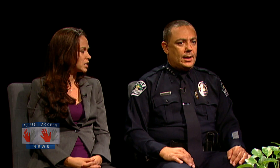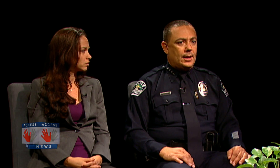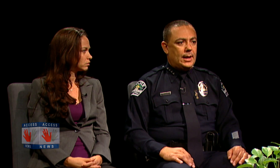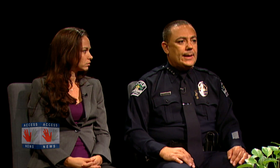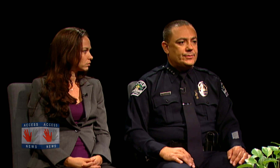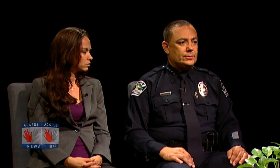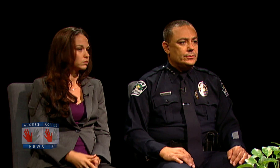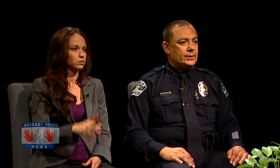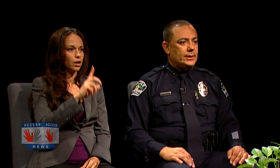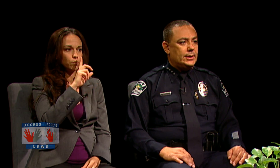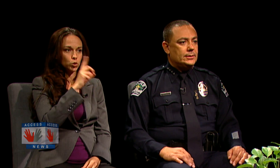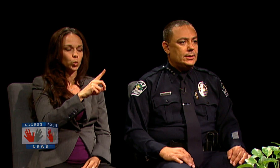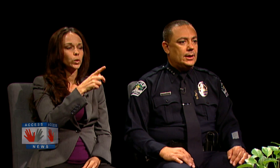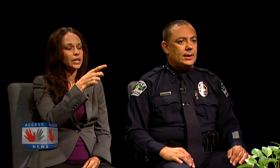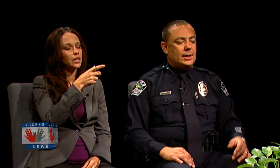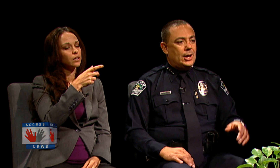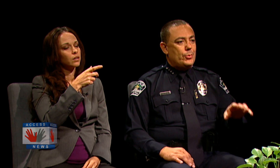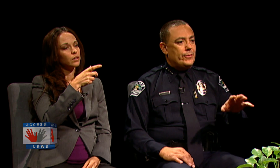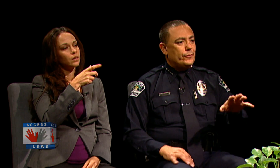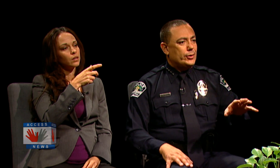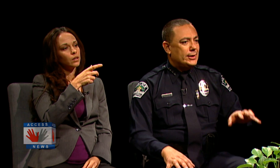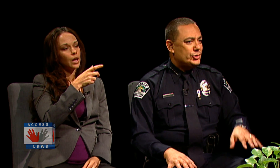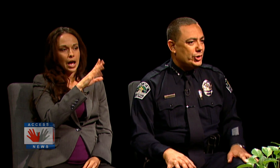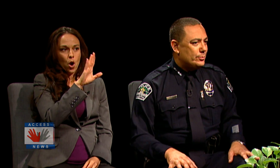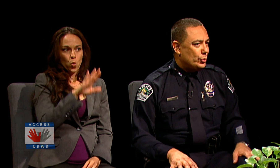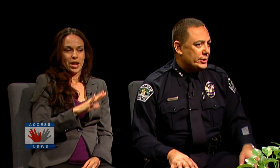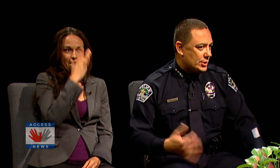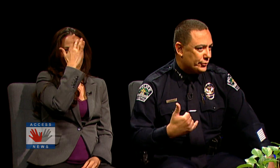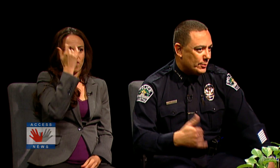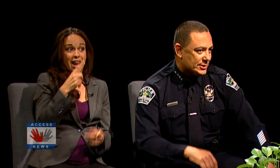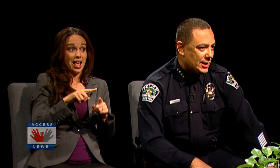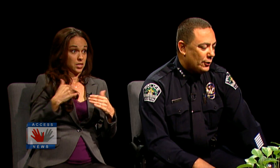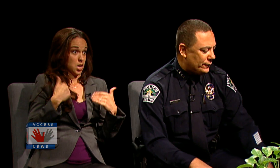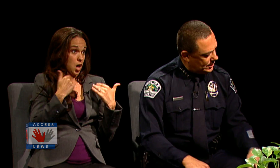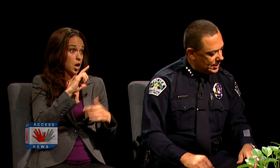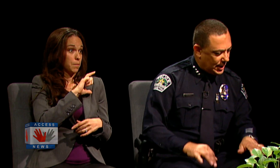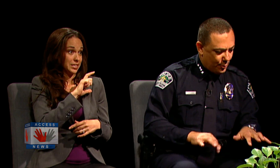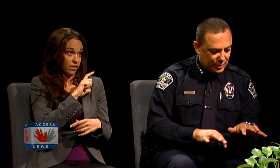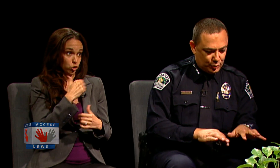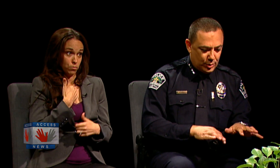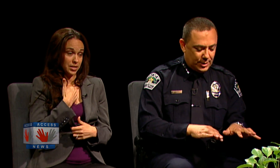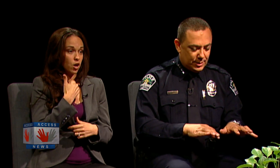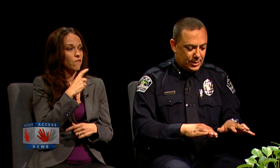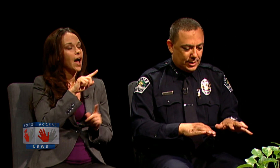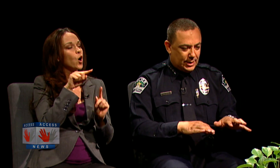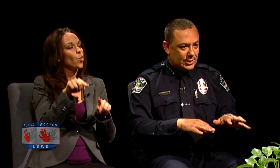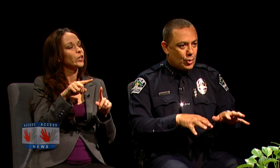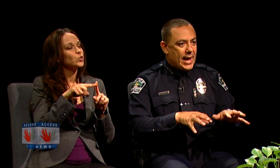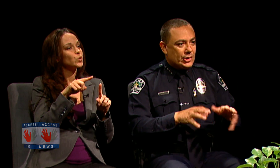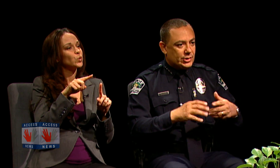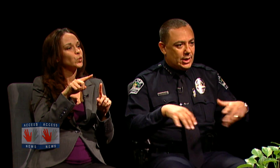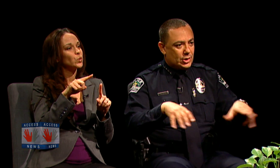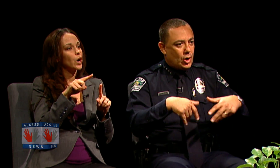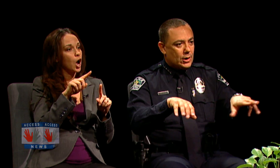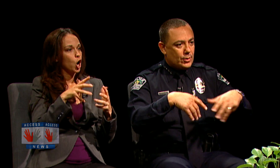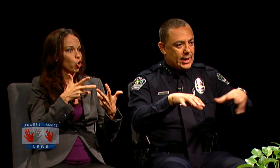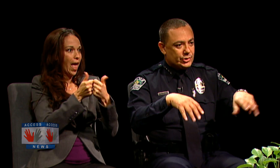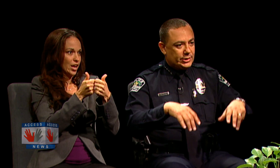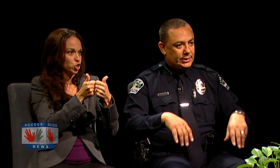ABSOLUTELY. AND I'D NEVER FORGET AS A YOUNG POLICE OFFICER MYSELF, I WENT TO A CRASH, A CAR CRASH SCENE,